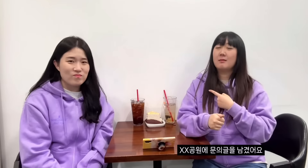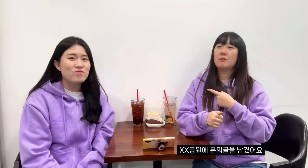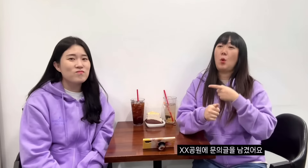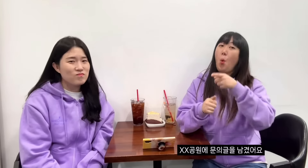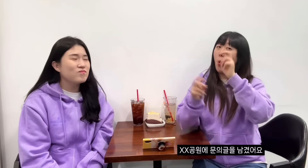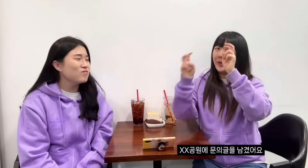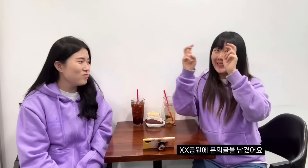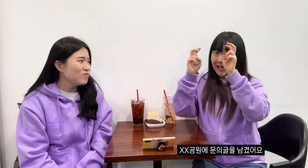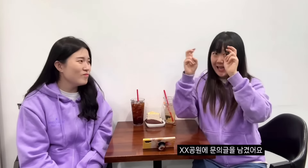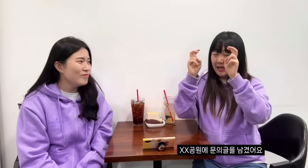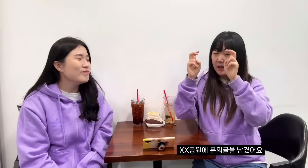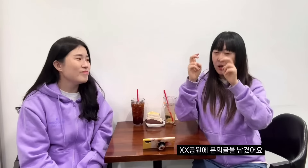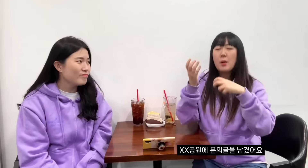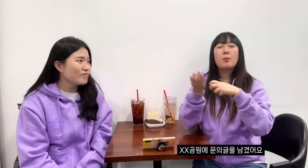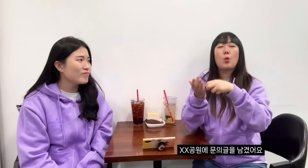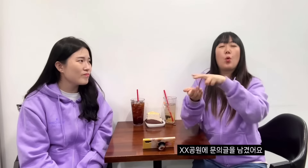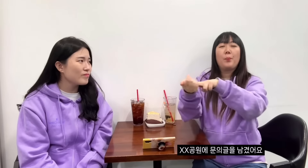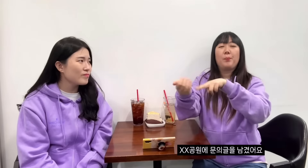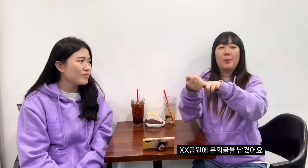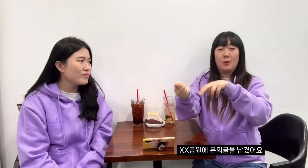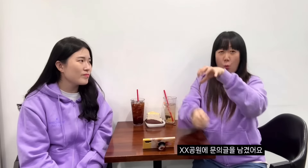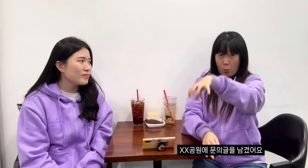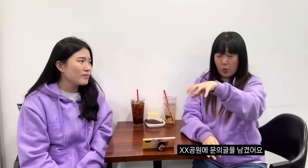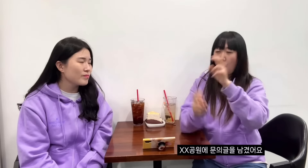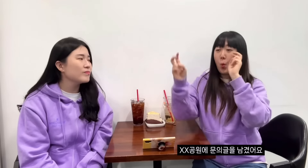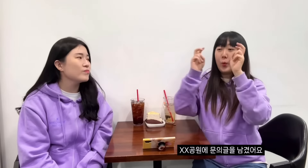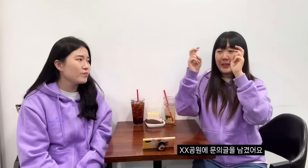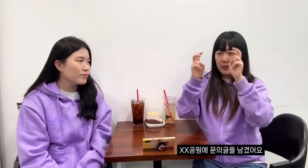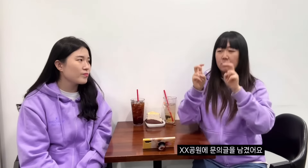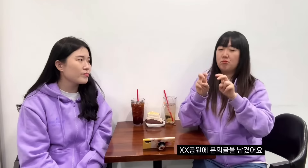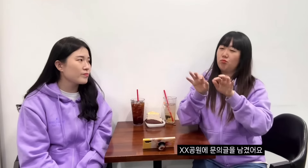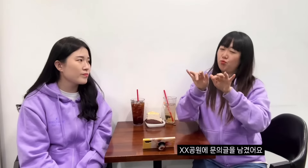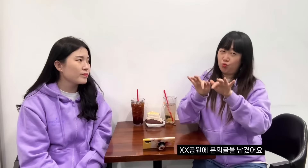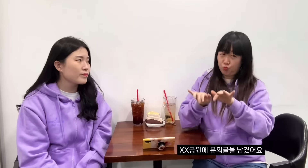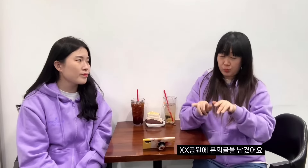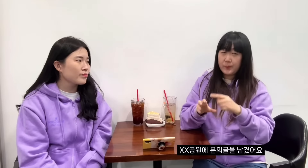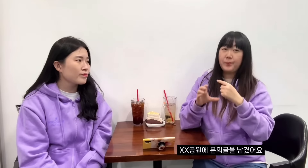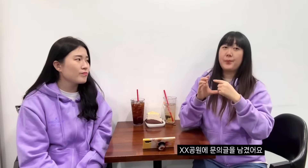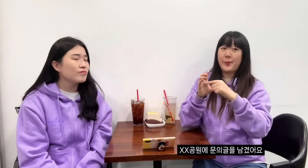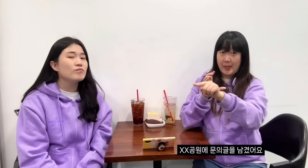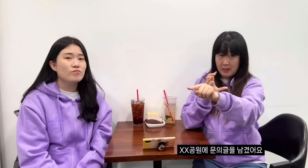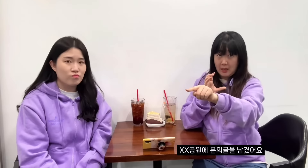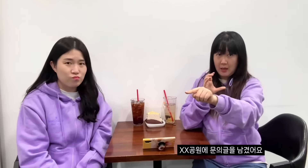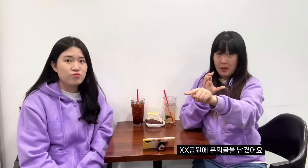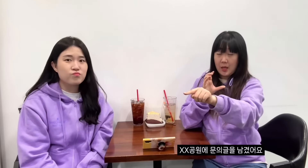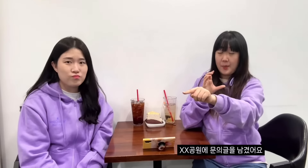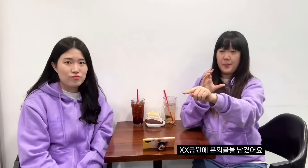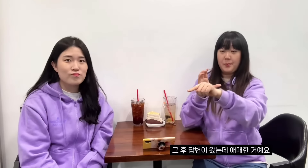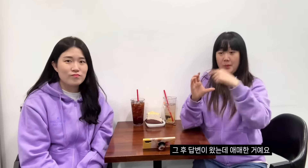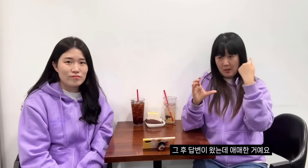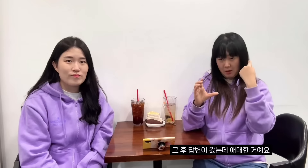so I left a message at XX Park.